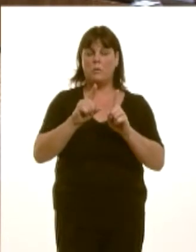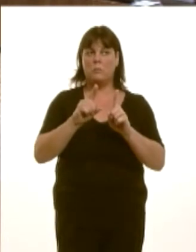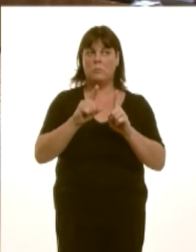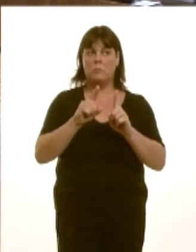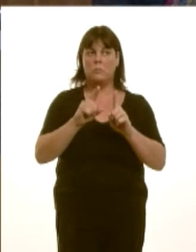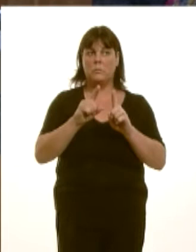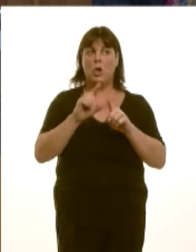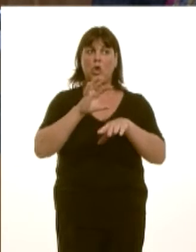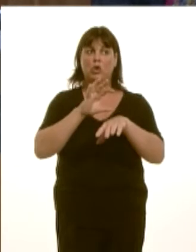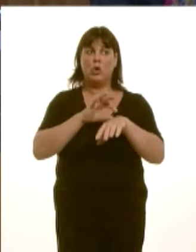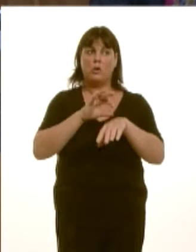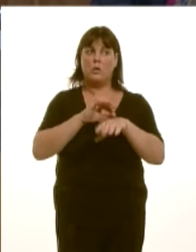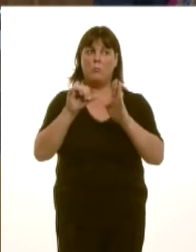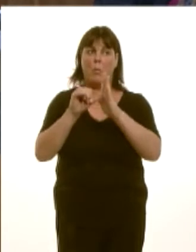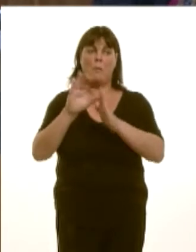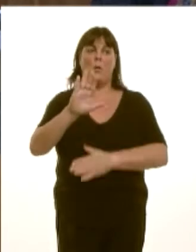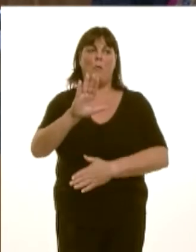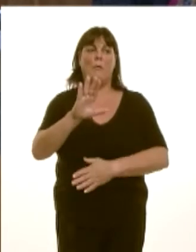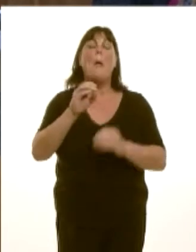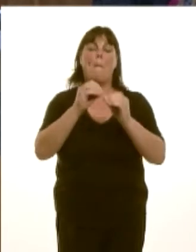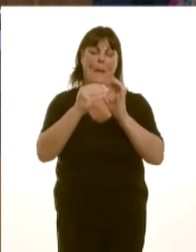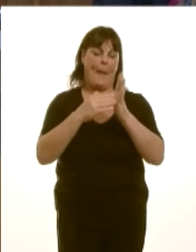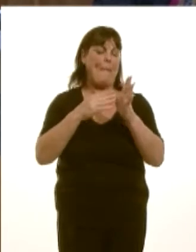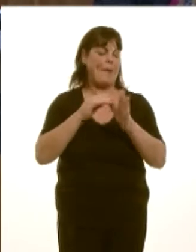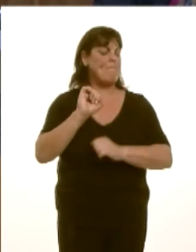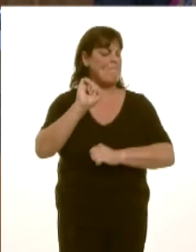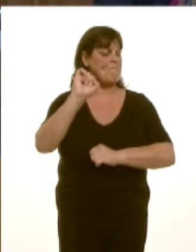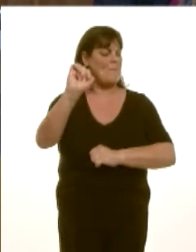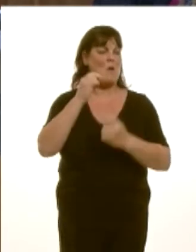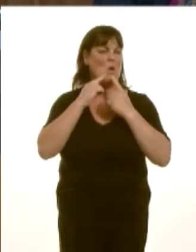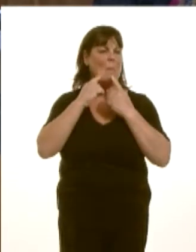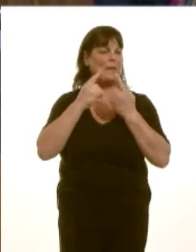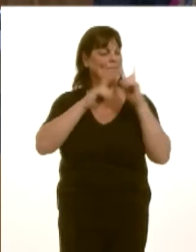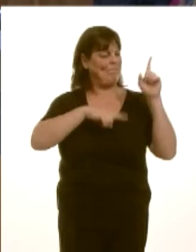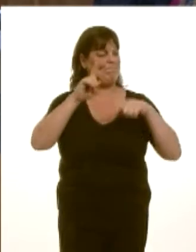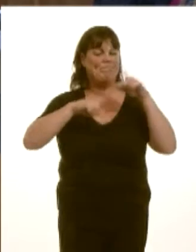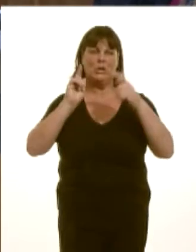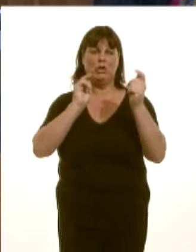in the messages that it gives. For example, back in March, it said, Carwyn Jones: ‘This data demonstrates clearly